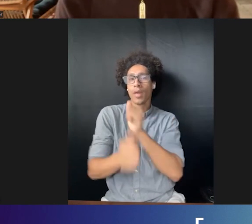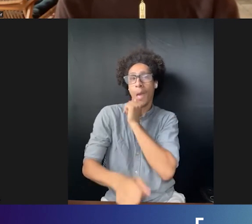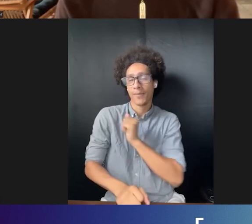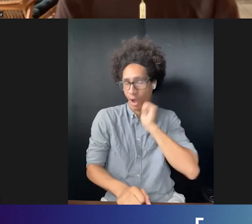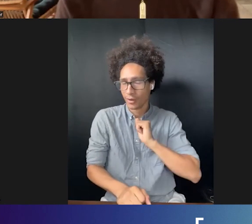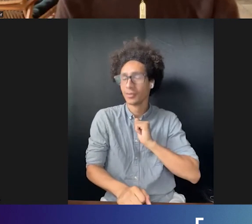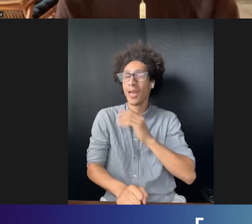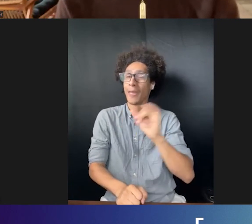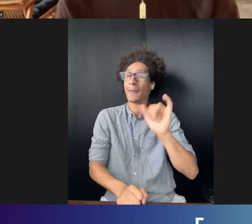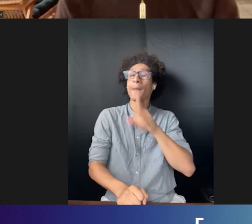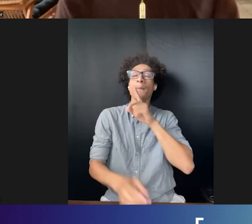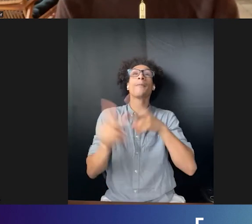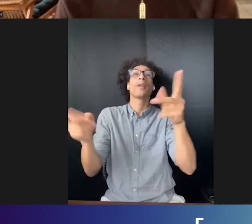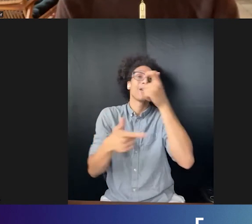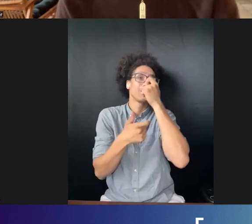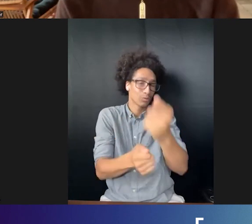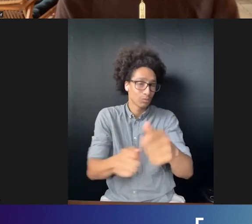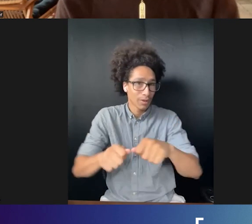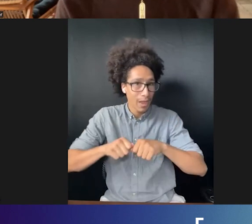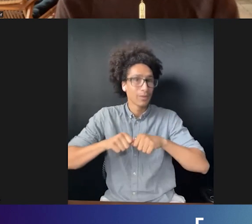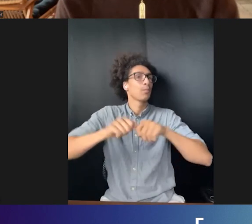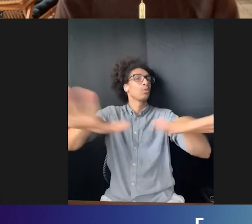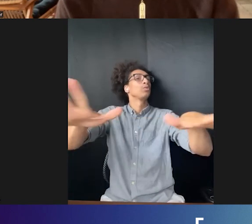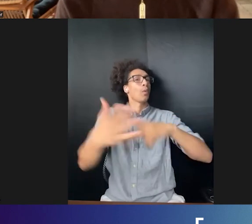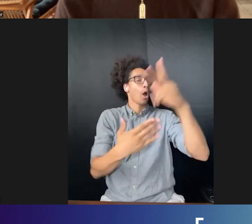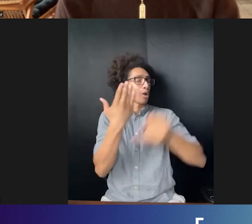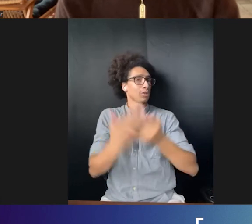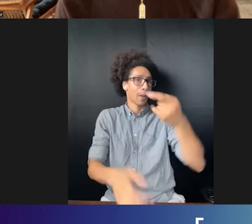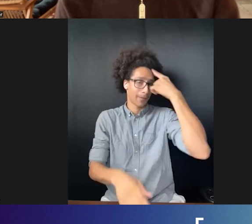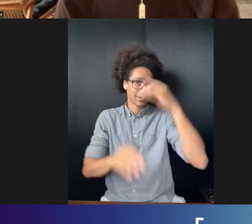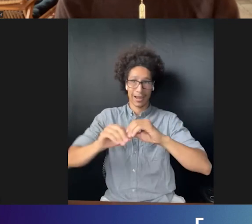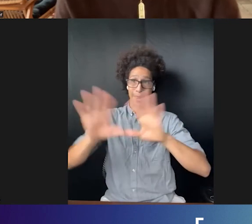project because. Clearly, Amazon will not be very excited about ten